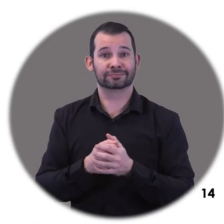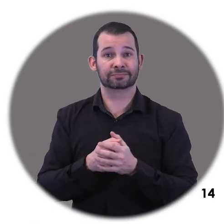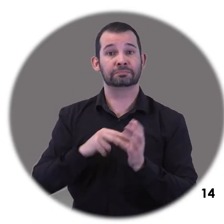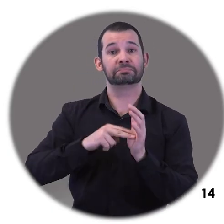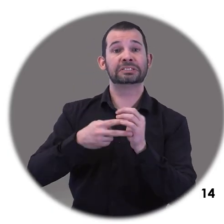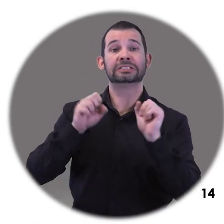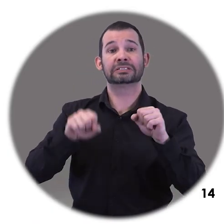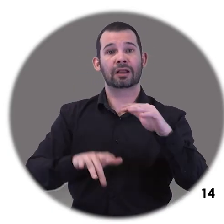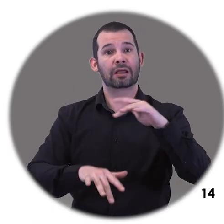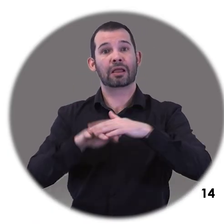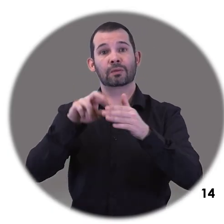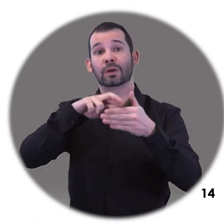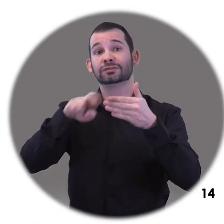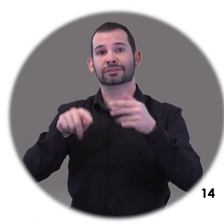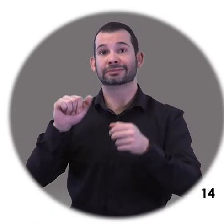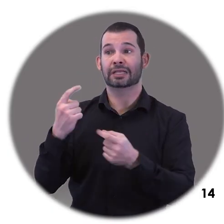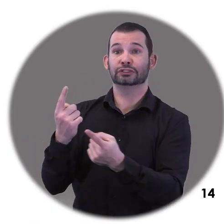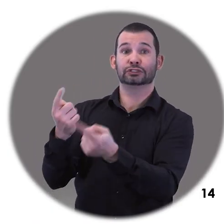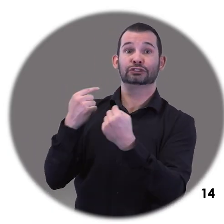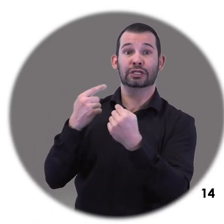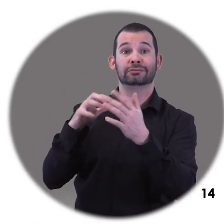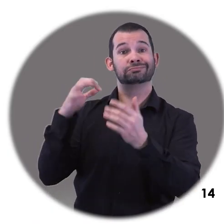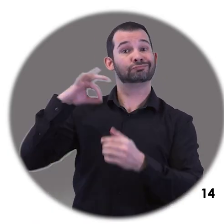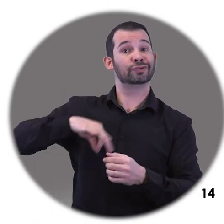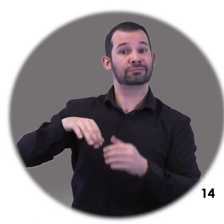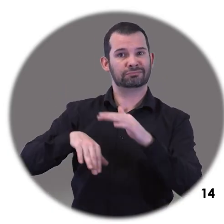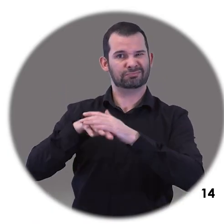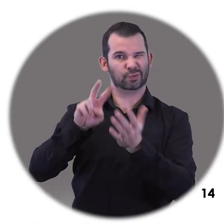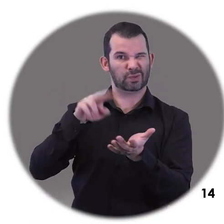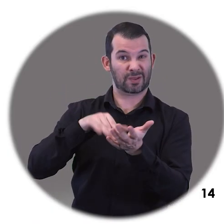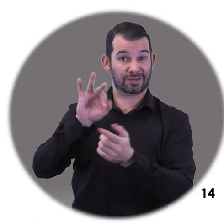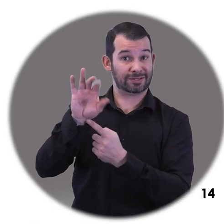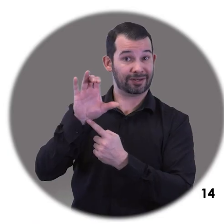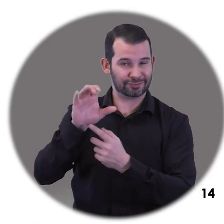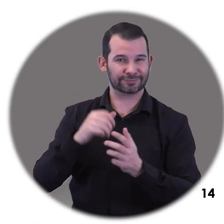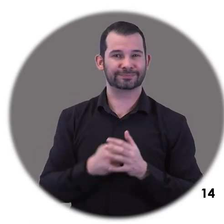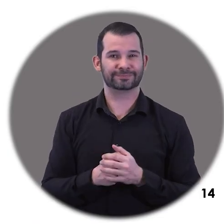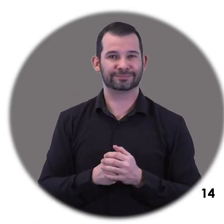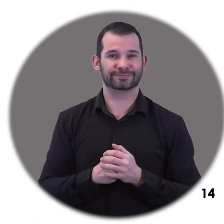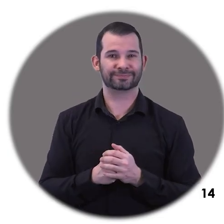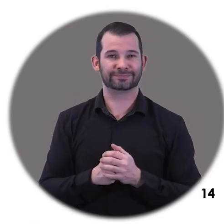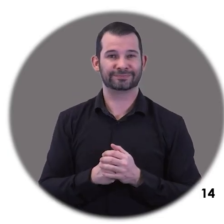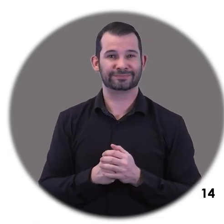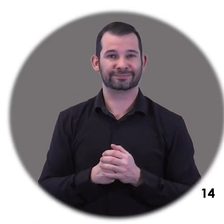which can result in a tax credit of up to $2,900.